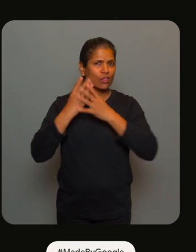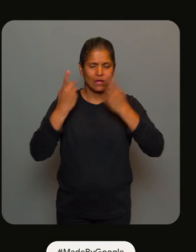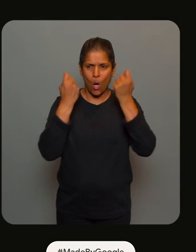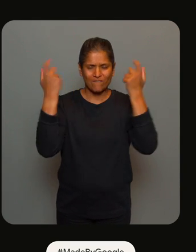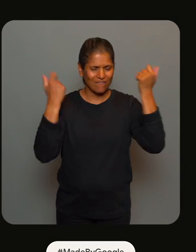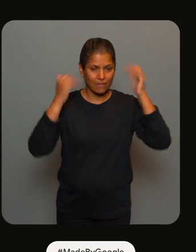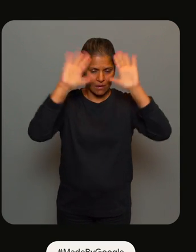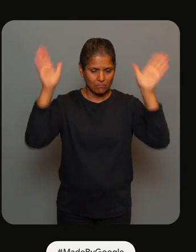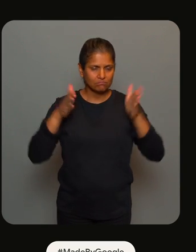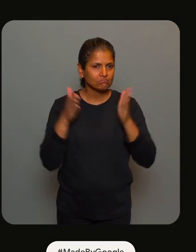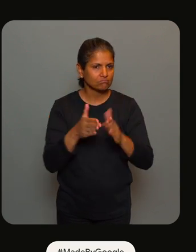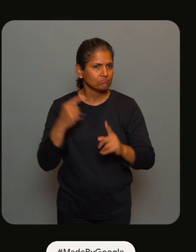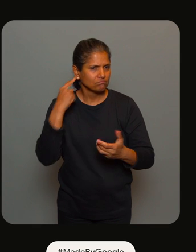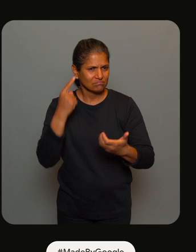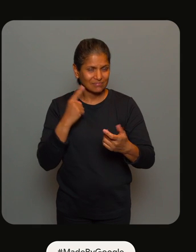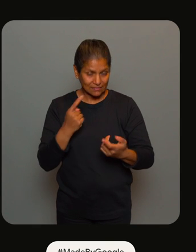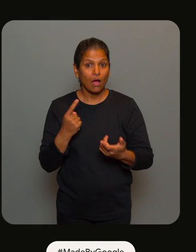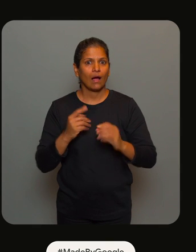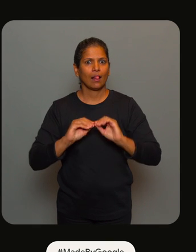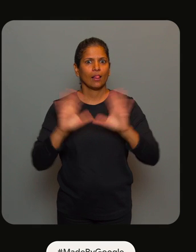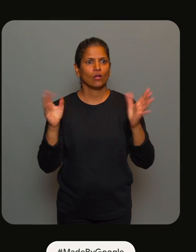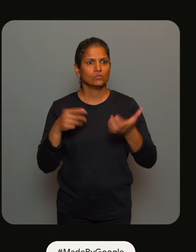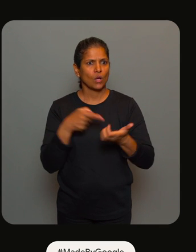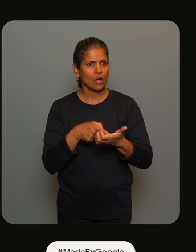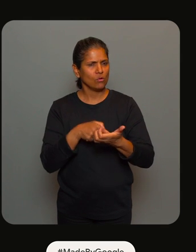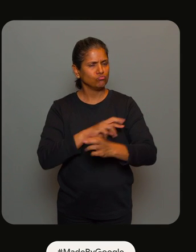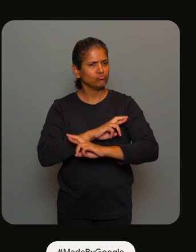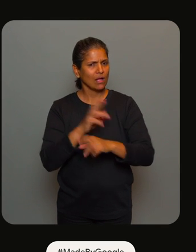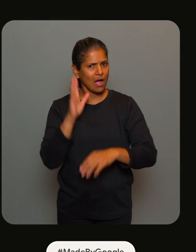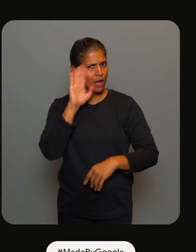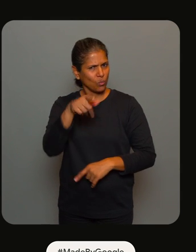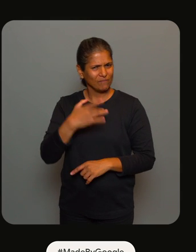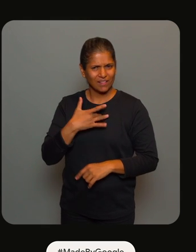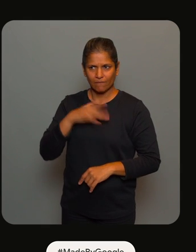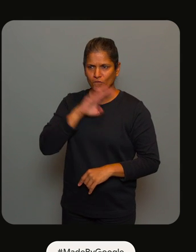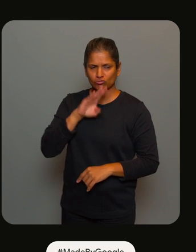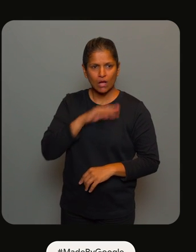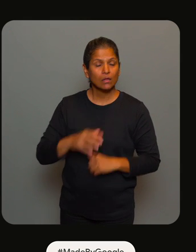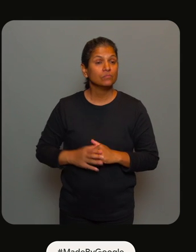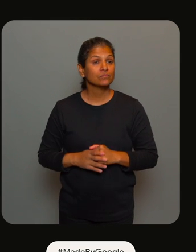headphones? It’s frustrating, right? Well, Pixel 7 can now use Google's advanced speech